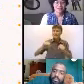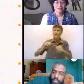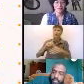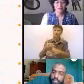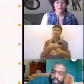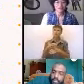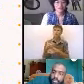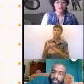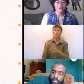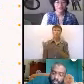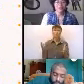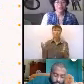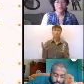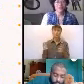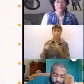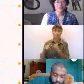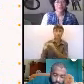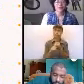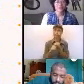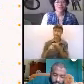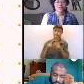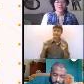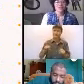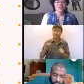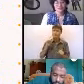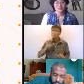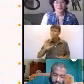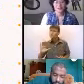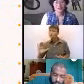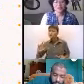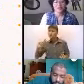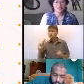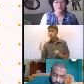that where we trust each other with our different perspectives,” and going back to what Tyson